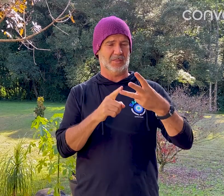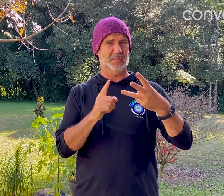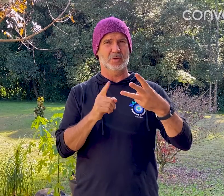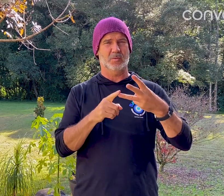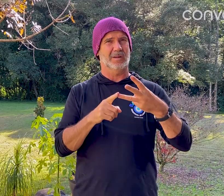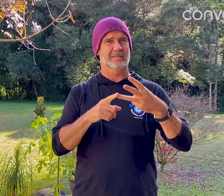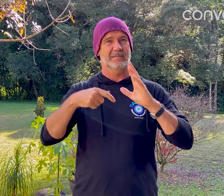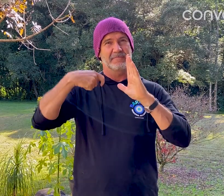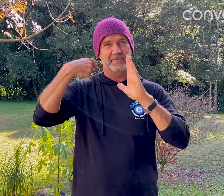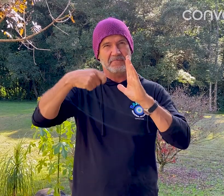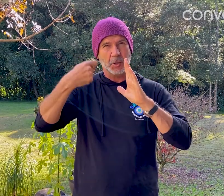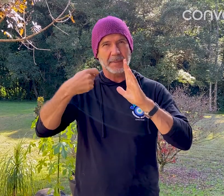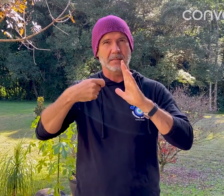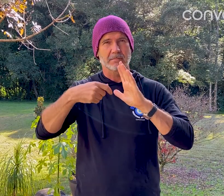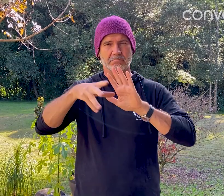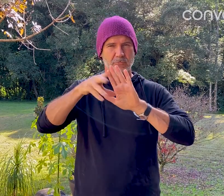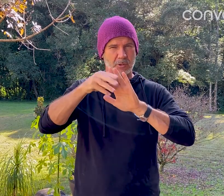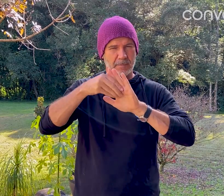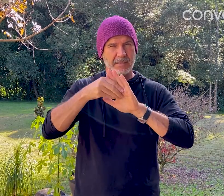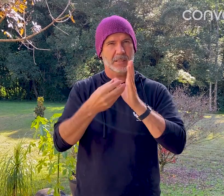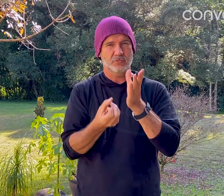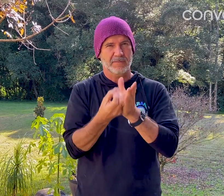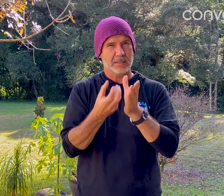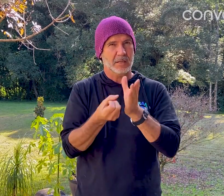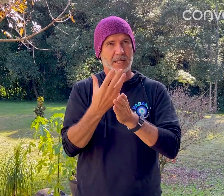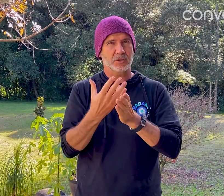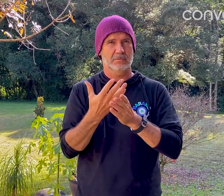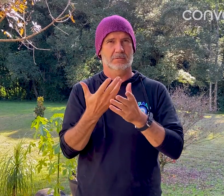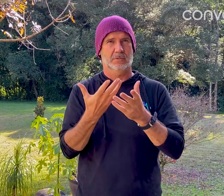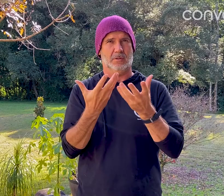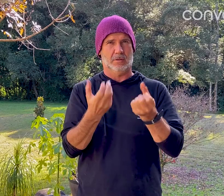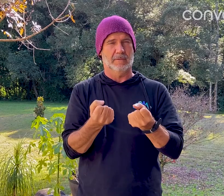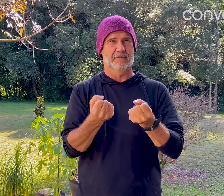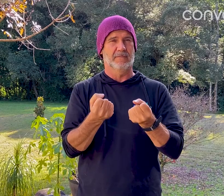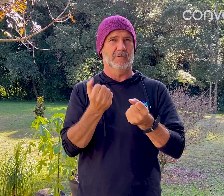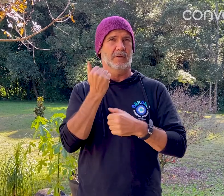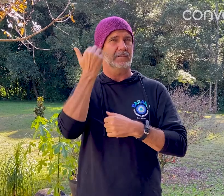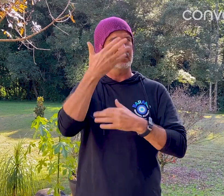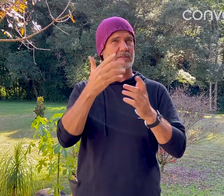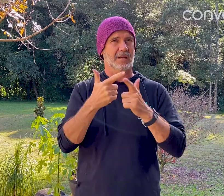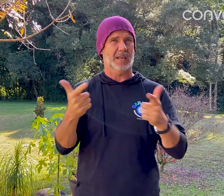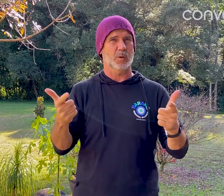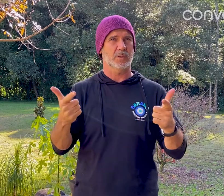Finally, filming, documentation and revitalising Indigenous Sign Languages